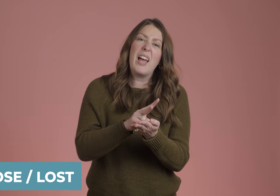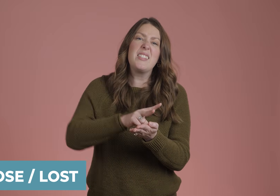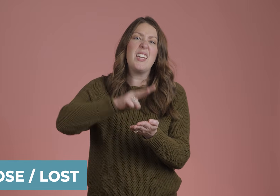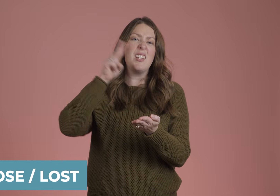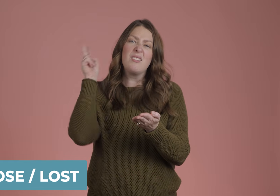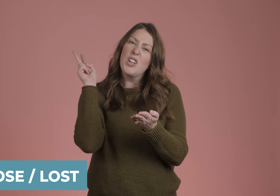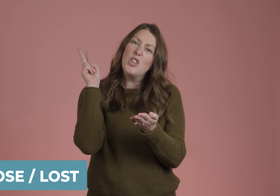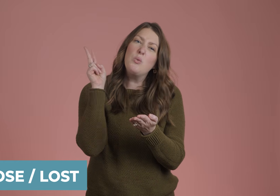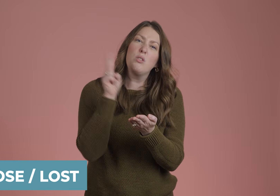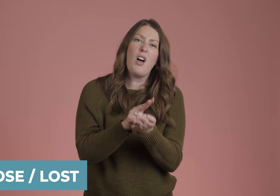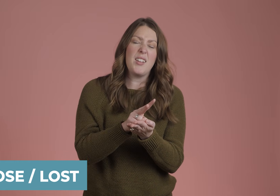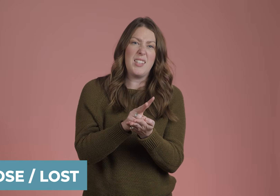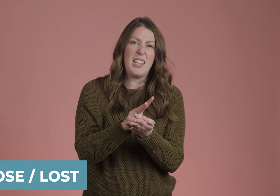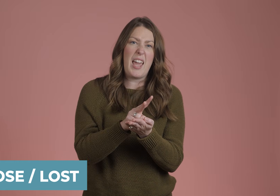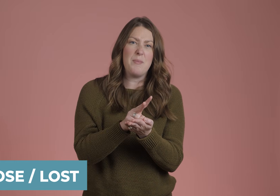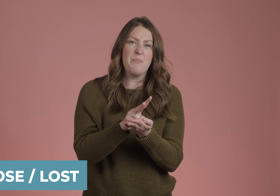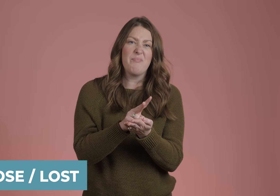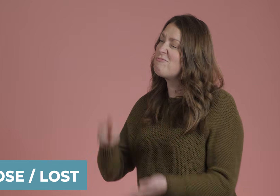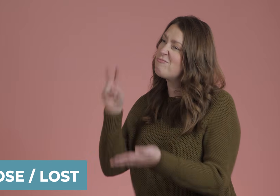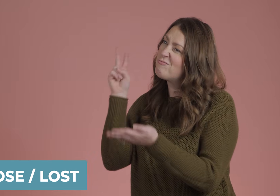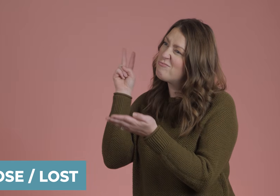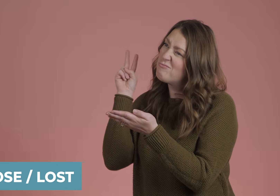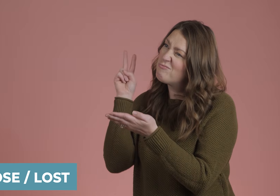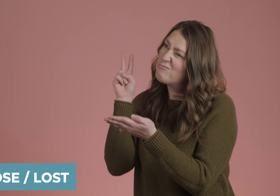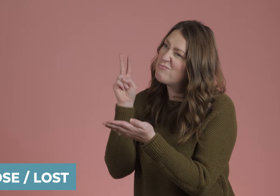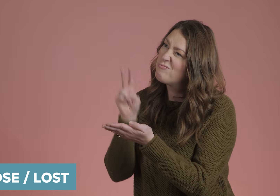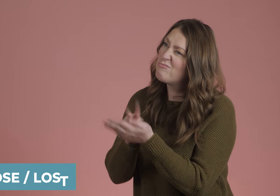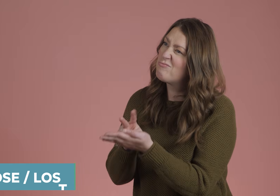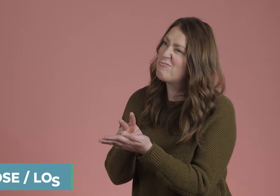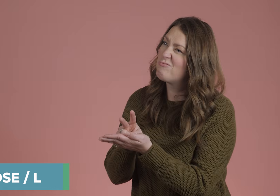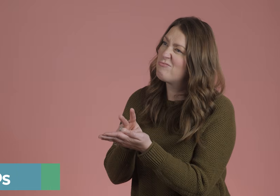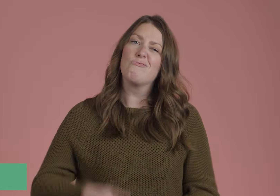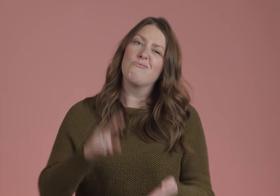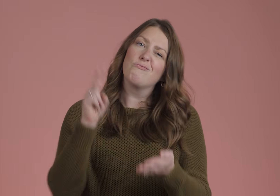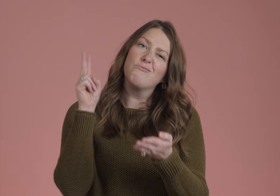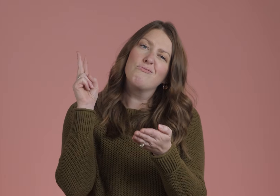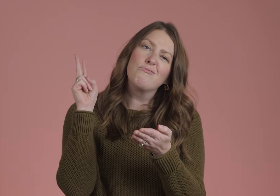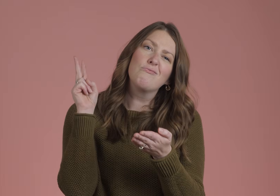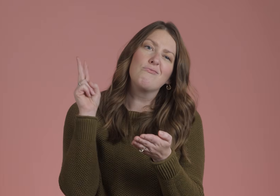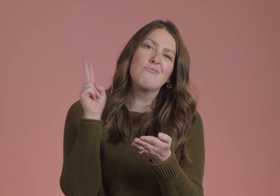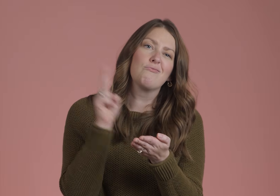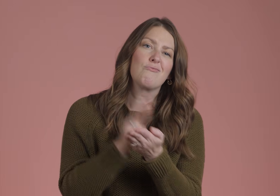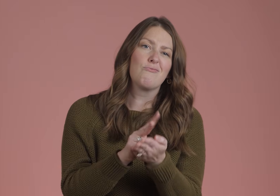As in, you lost the game. It kind of looks like you're falling flat on your face.